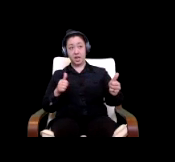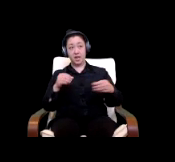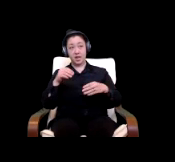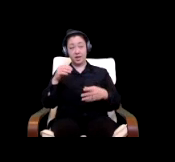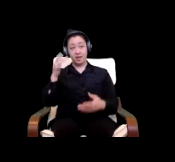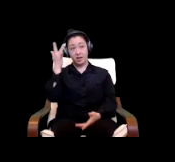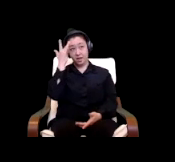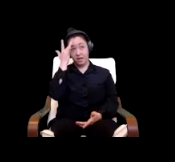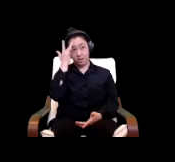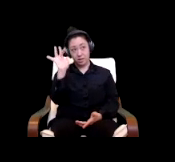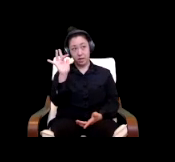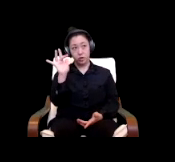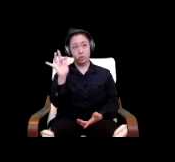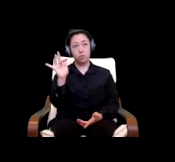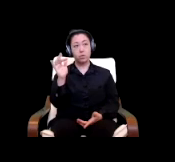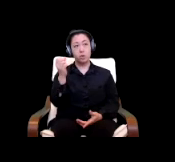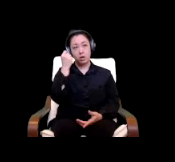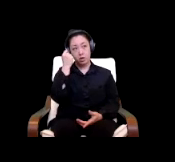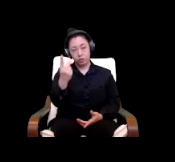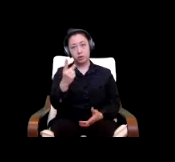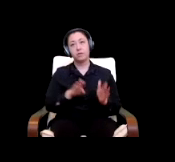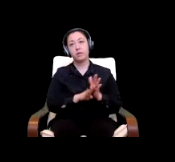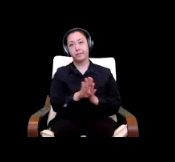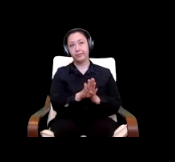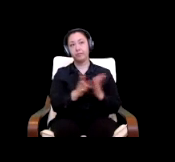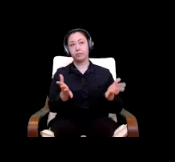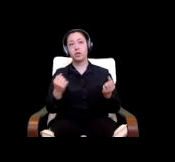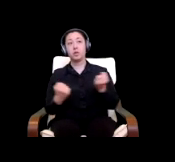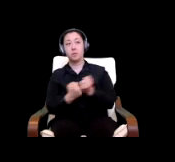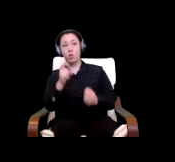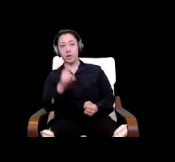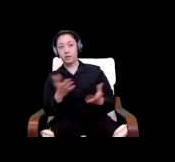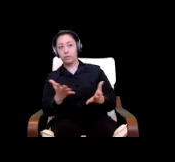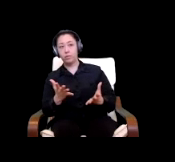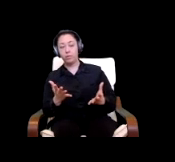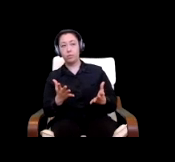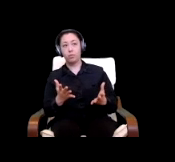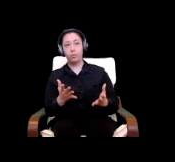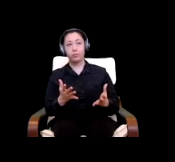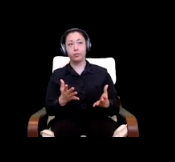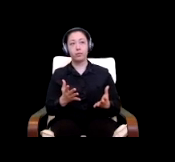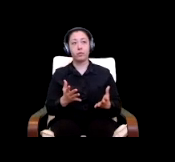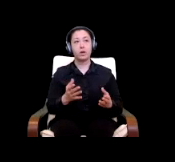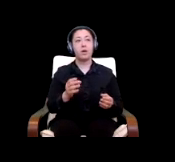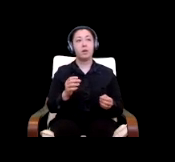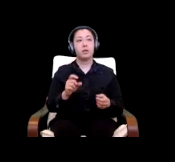development. So support needs here are curricular modifications, encouraging exploration of